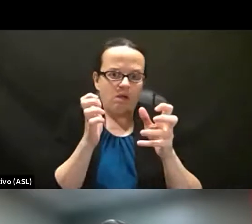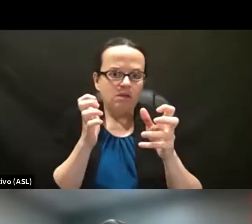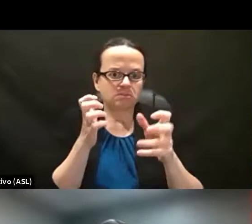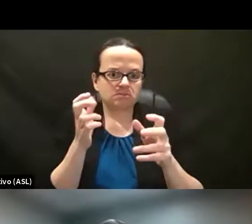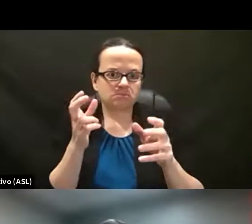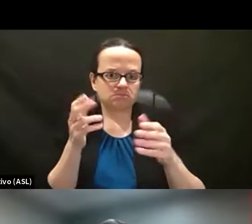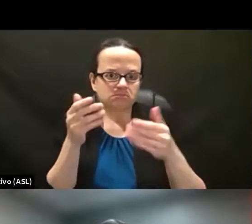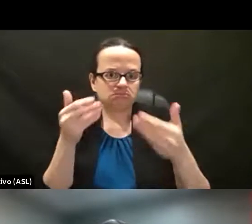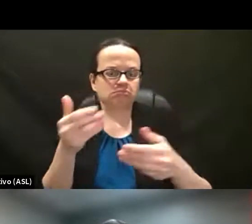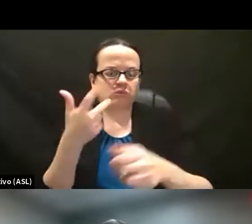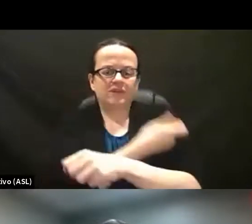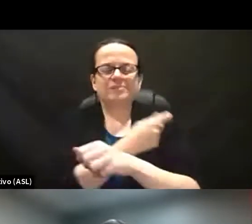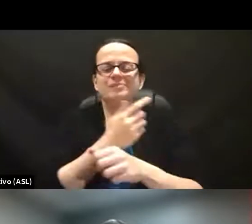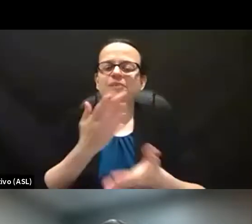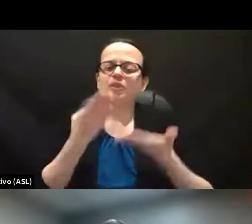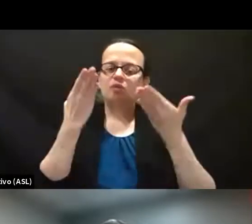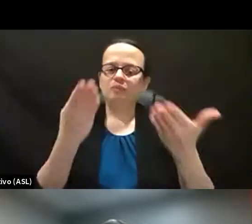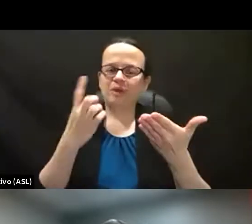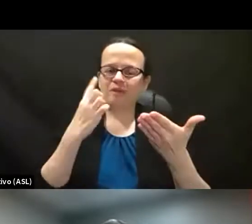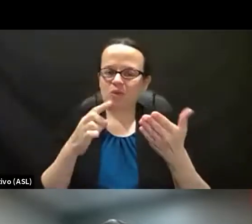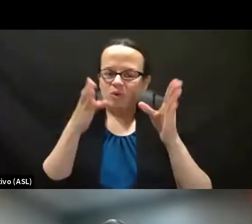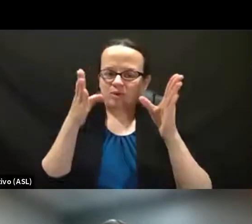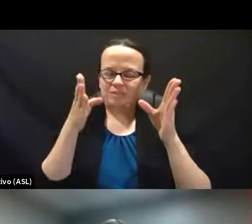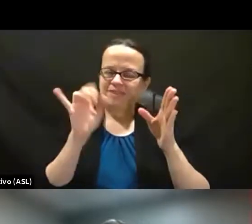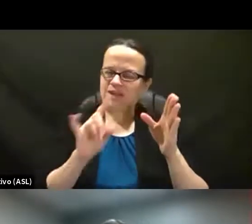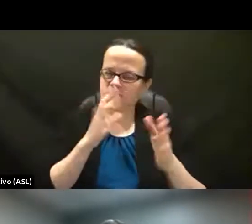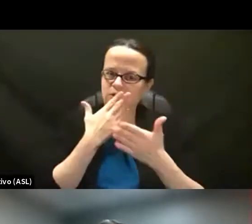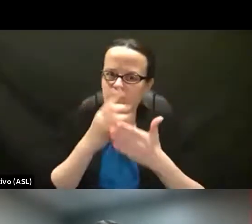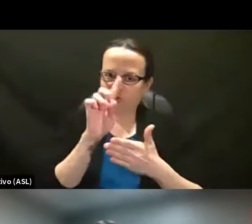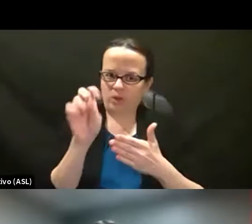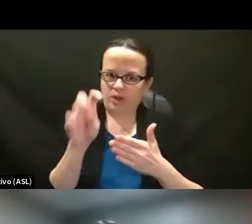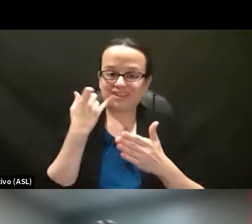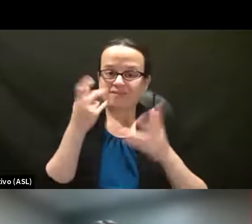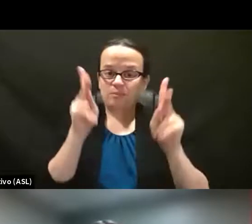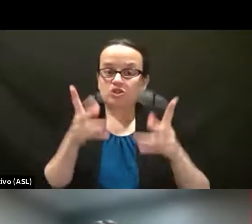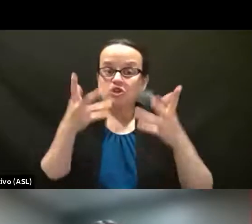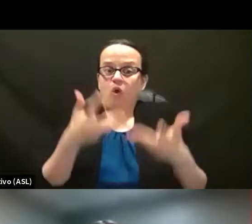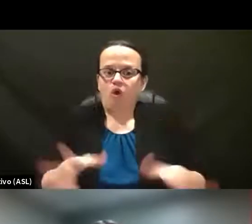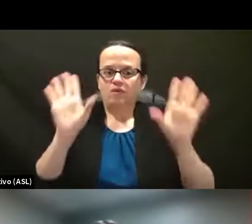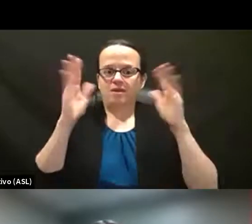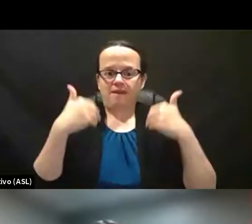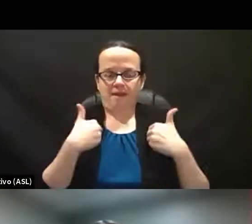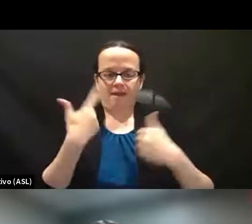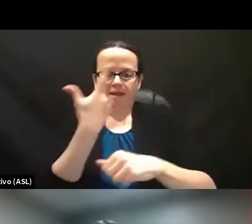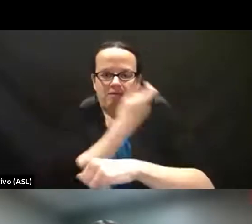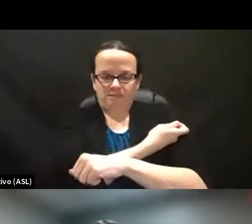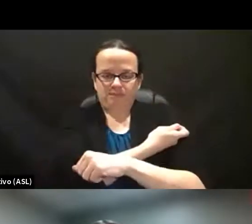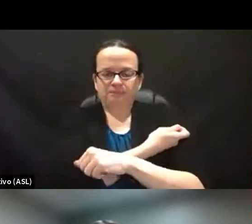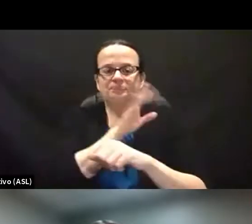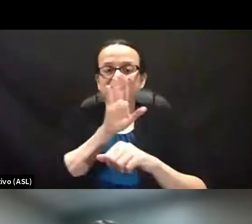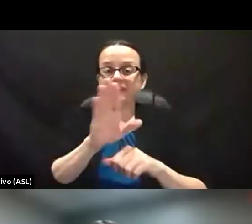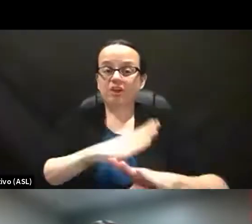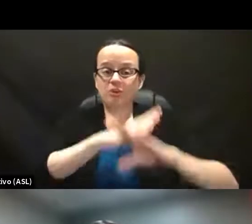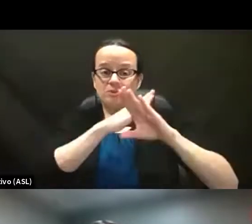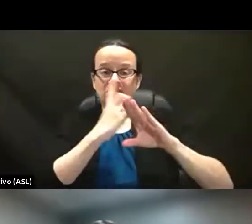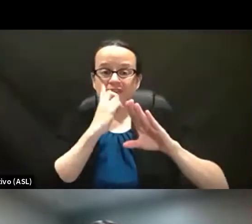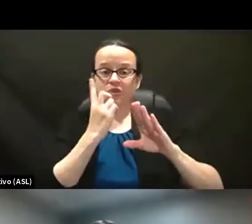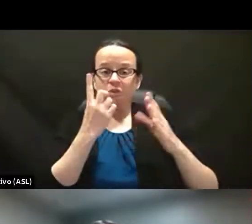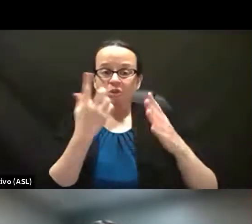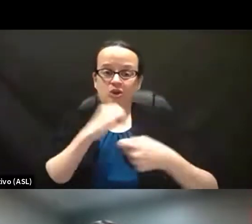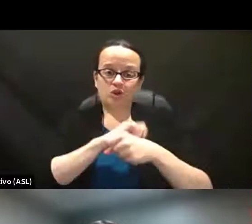Janice Hoffman (Pharm.D): So the recommendation for taking that's a good question if someone's had coven their immunity to getting covert again as about three months.